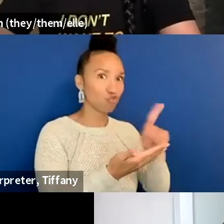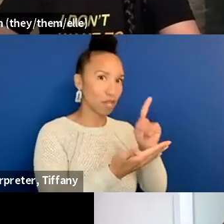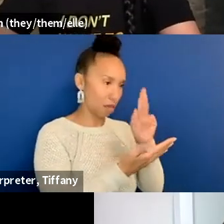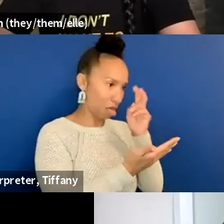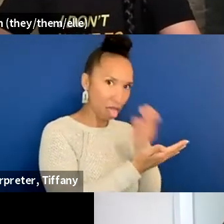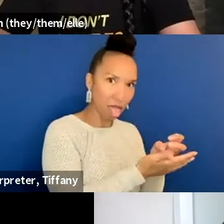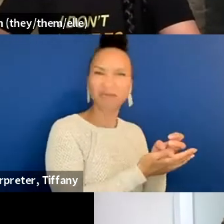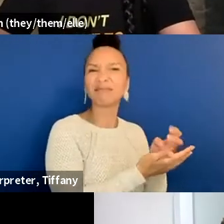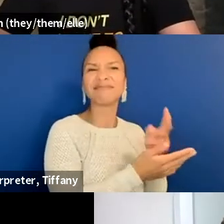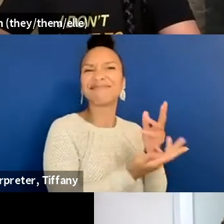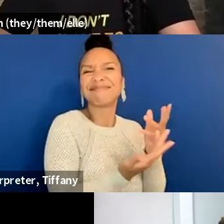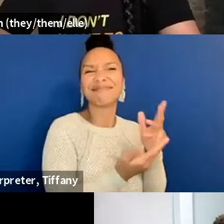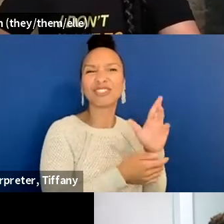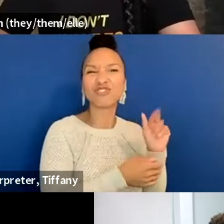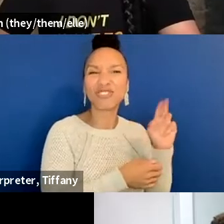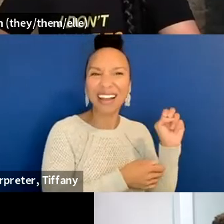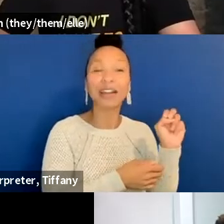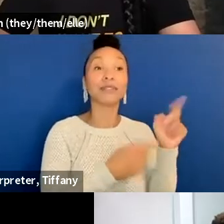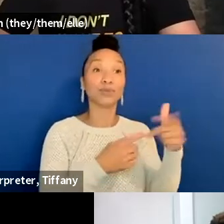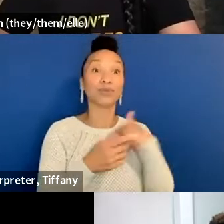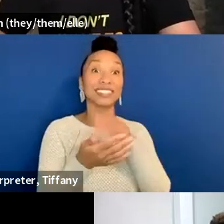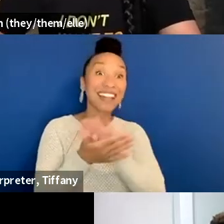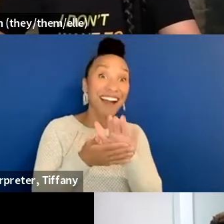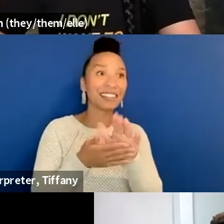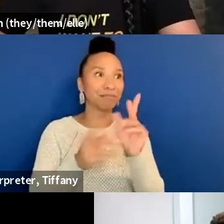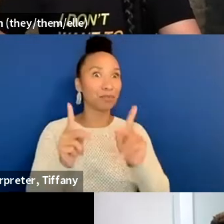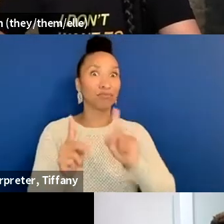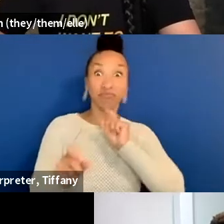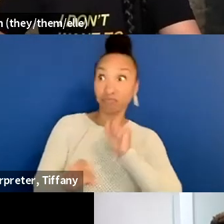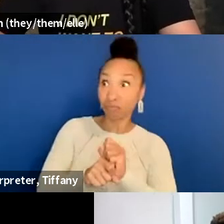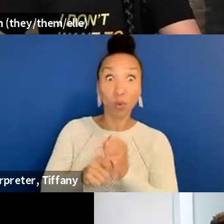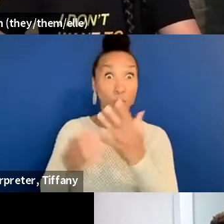Kirya Traber (she/her): Thank you. Kirya Traber (she/her): X i'd love for you to introduce yourself and talk about your entry point into the same.